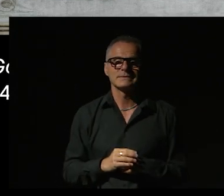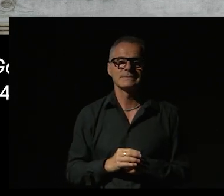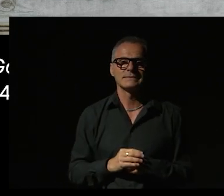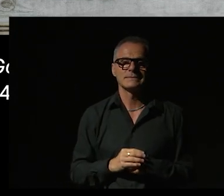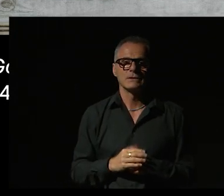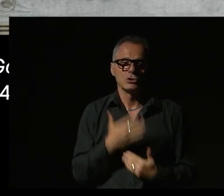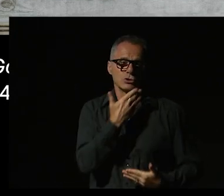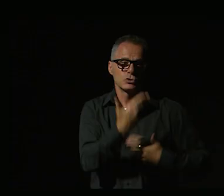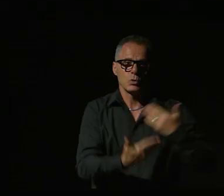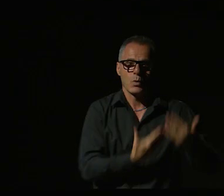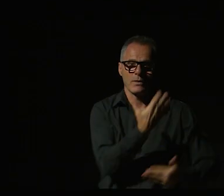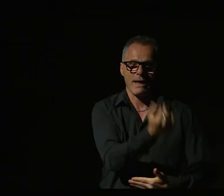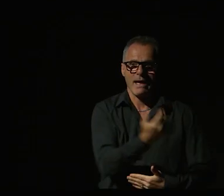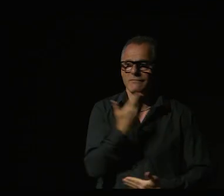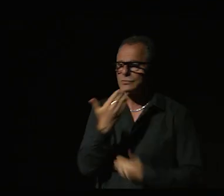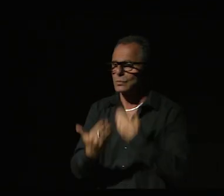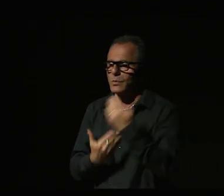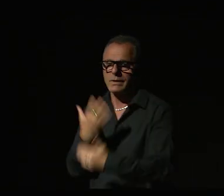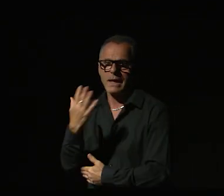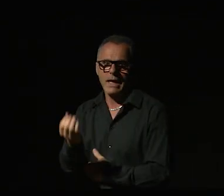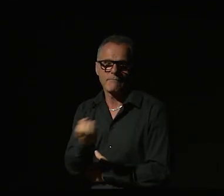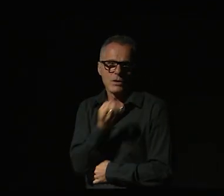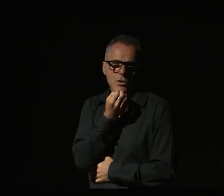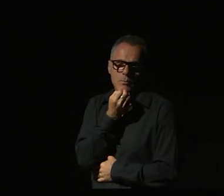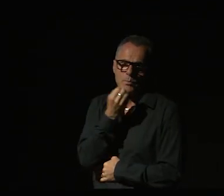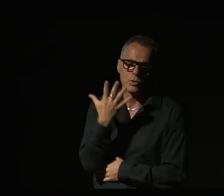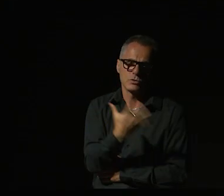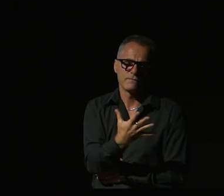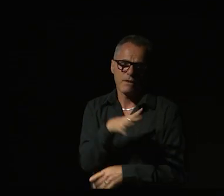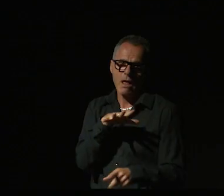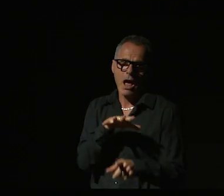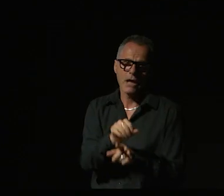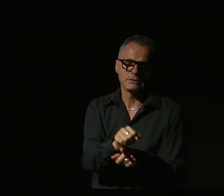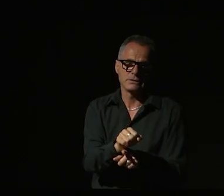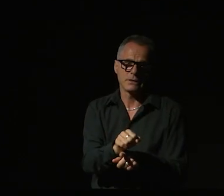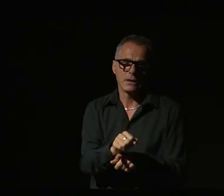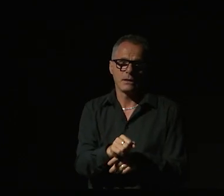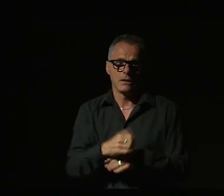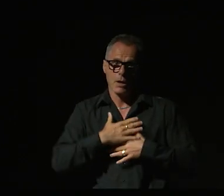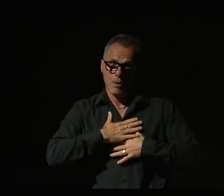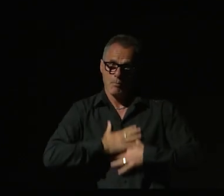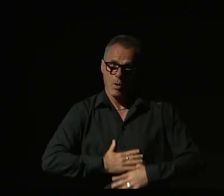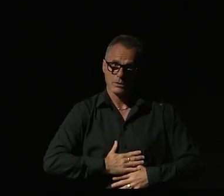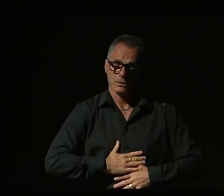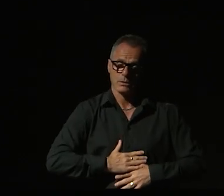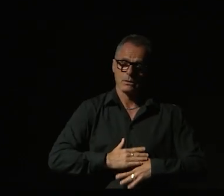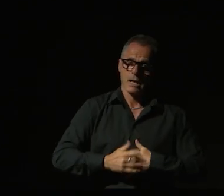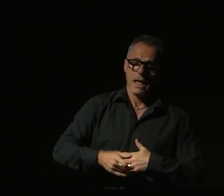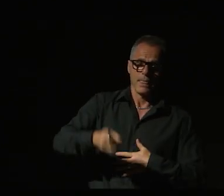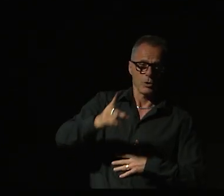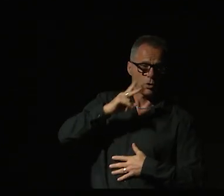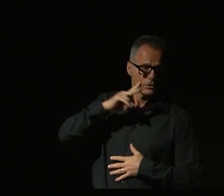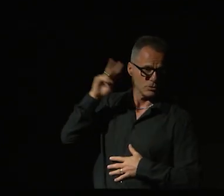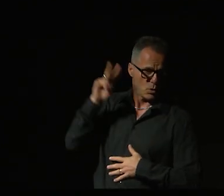that is Cephalus the beautiful young hunter, immortal with whom the goddess of dawn Aurora falls in love